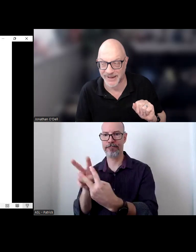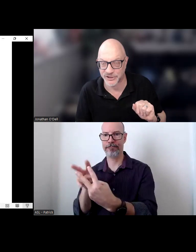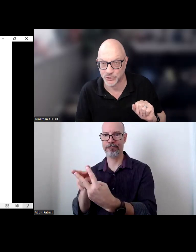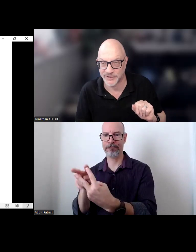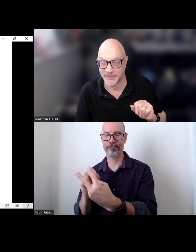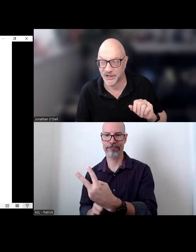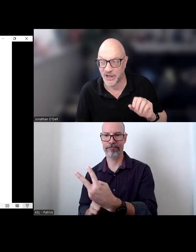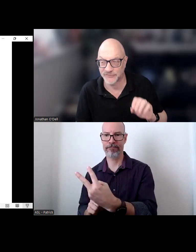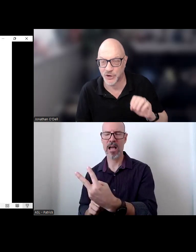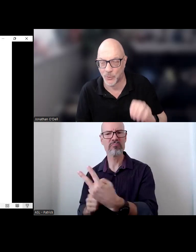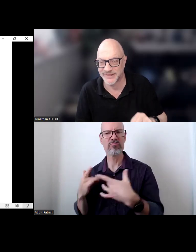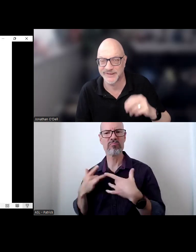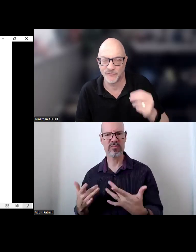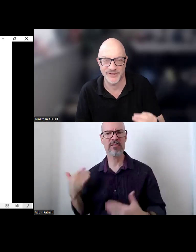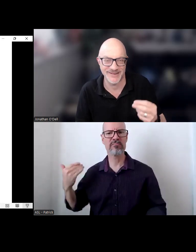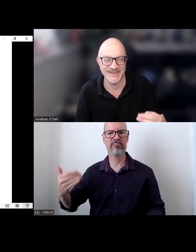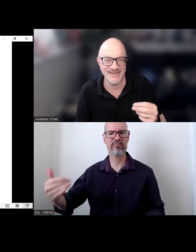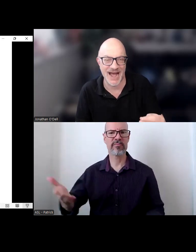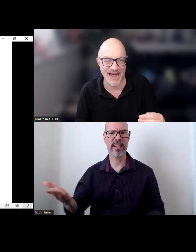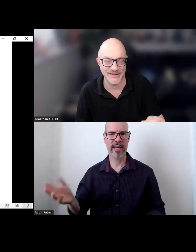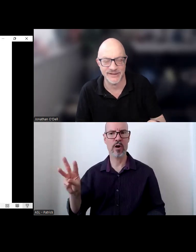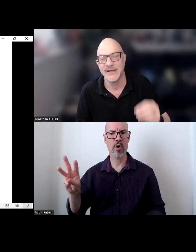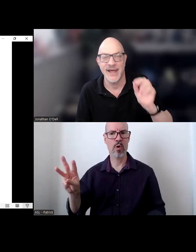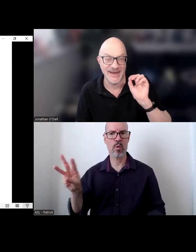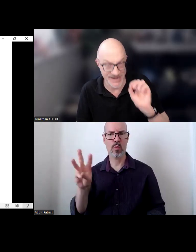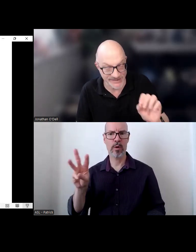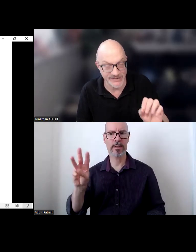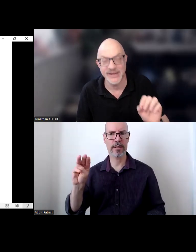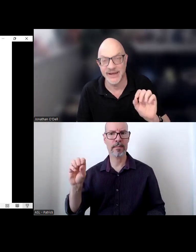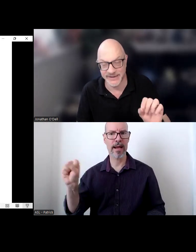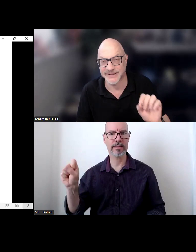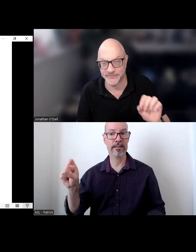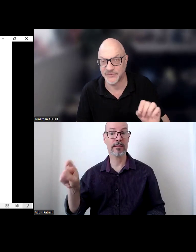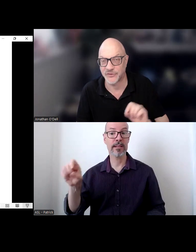That, by the way, is fairly common in Western Massachusetts. A lot of requests for CDIs.